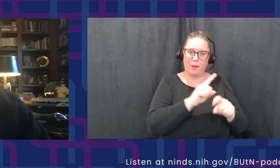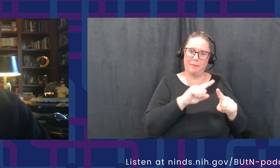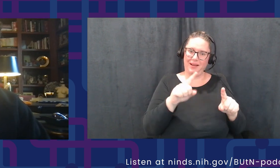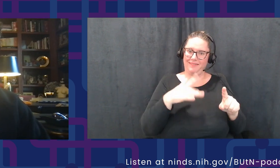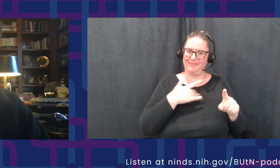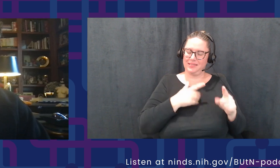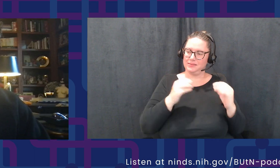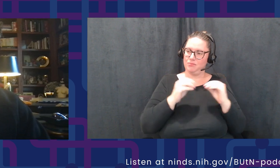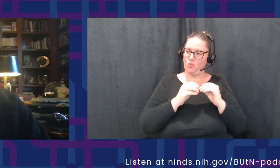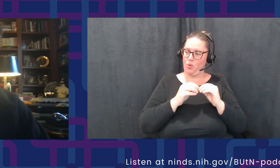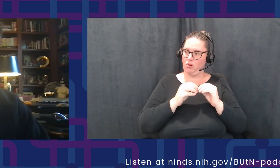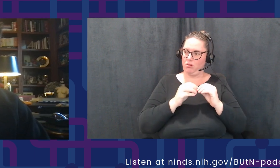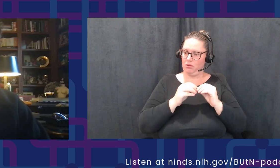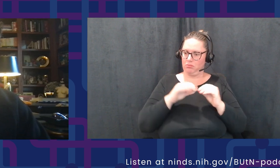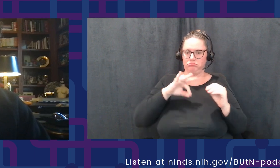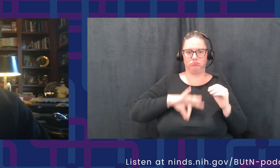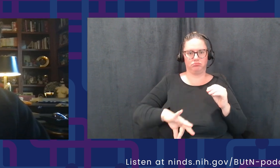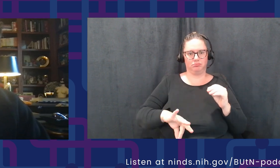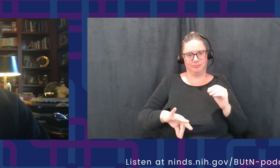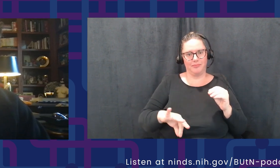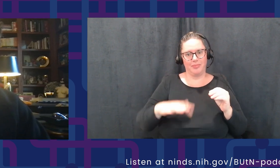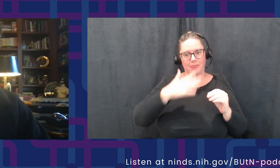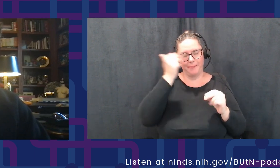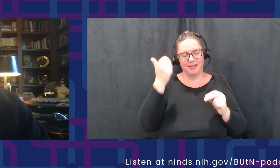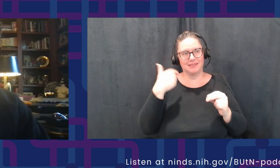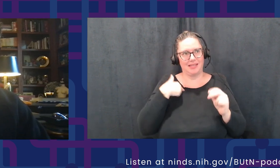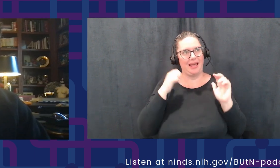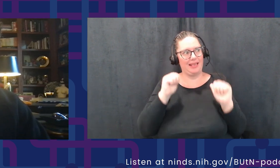Because it allows you to think and clear your mind and be able to tell